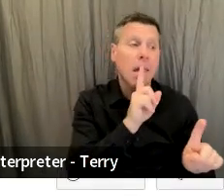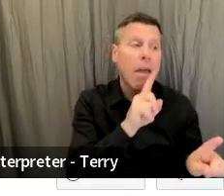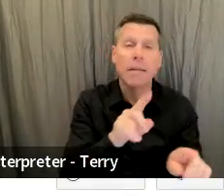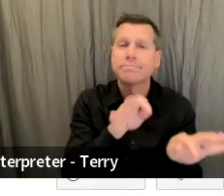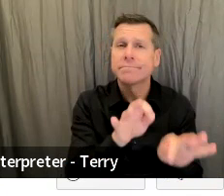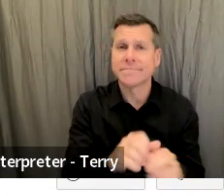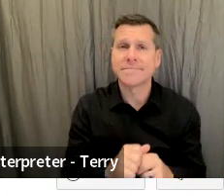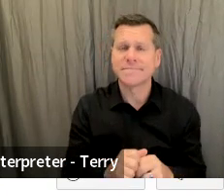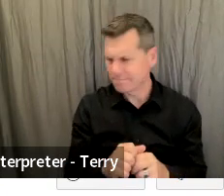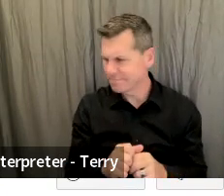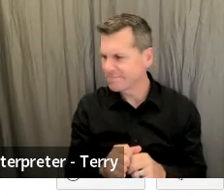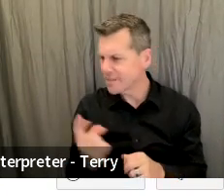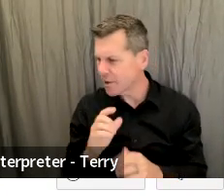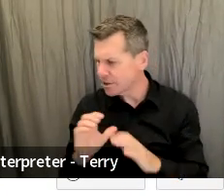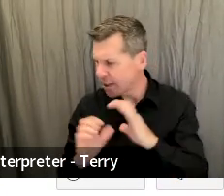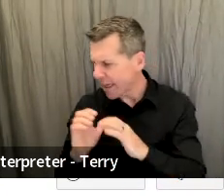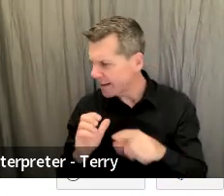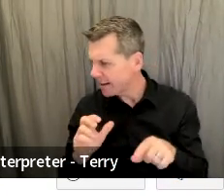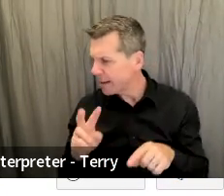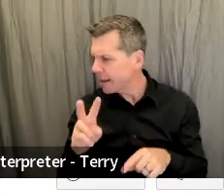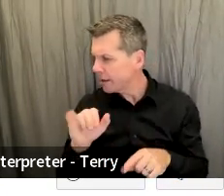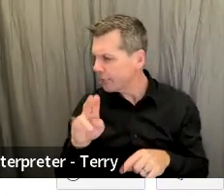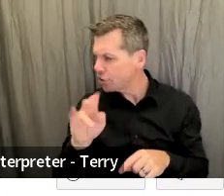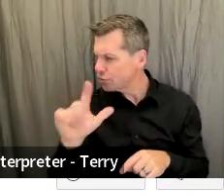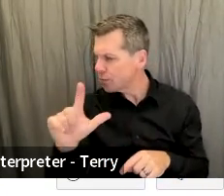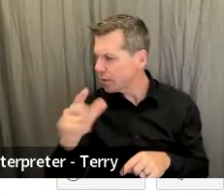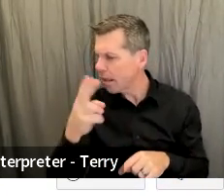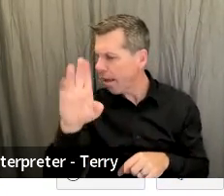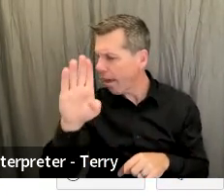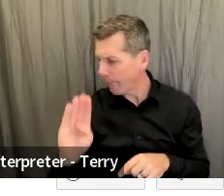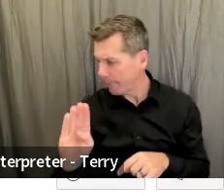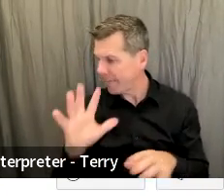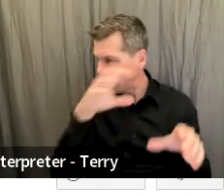if we included the virtual hub and we do have that in here as well.